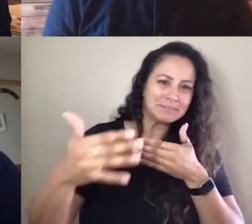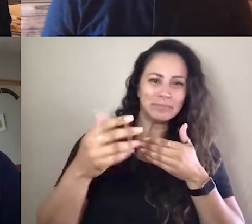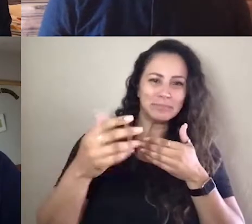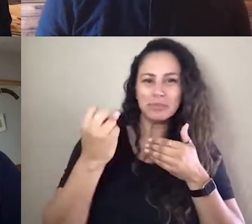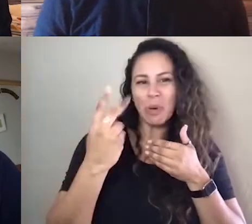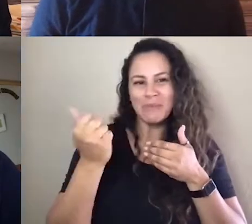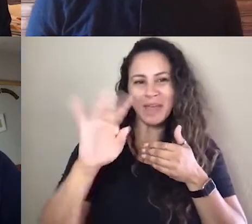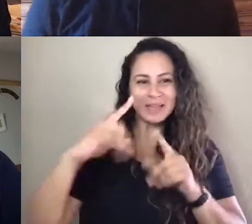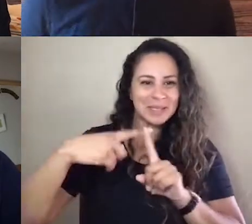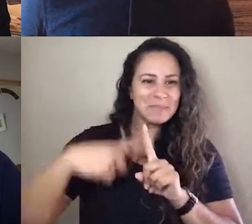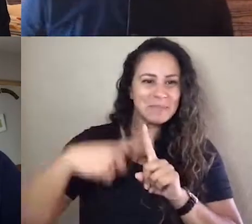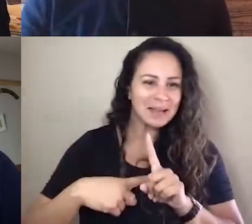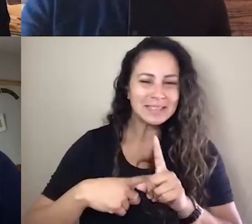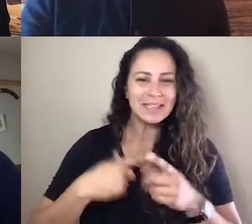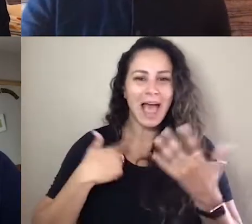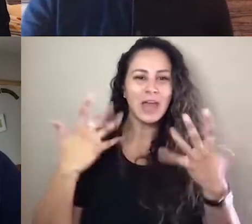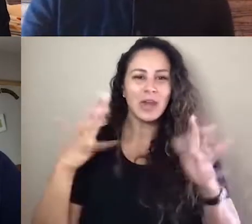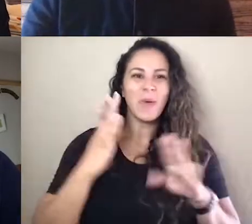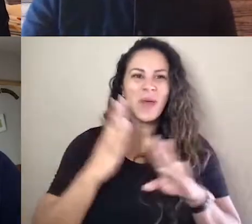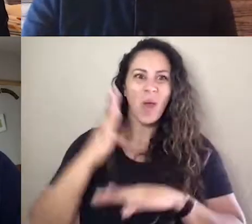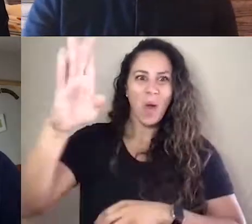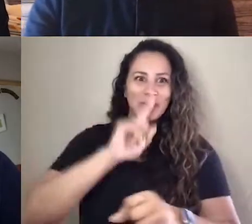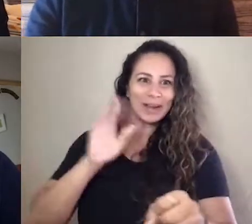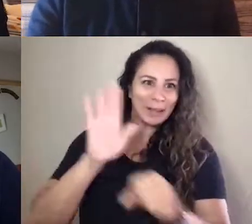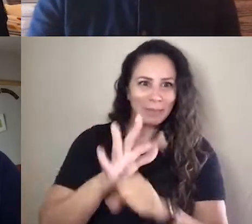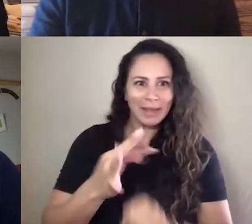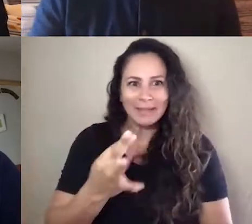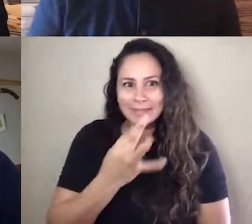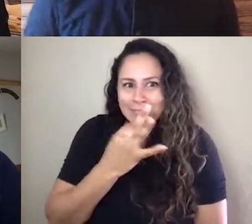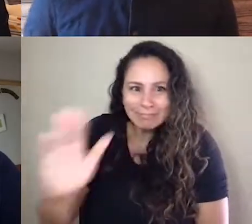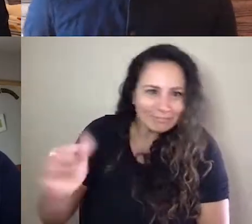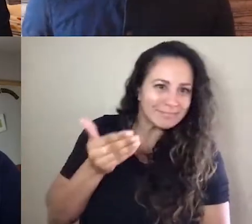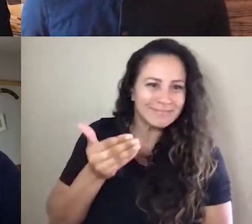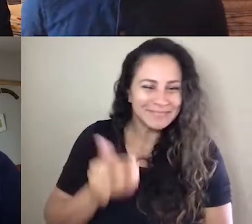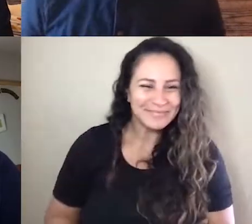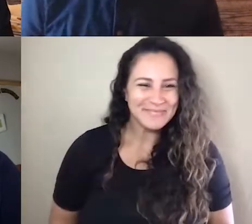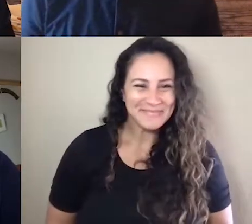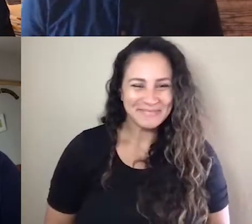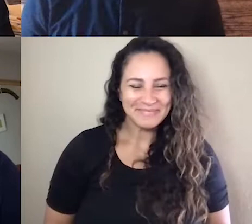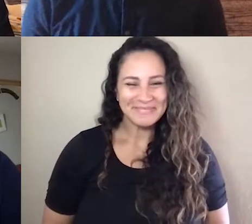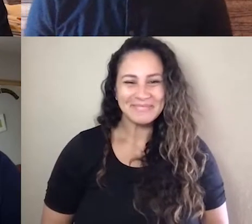DON'T WANT TO OVER COMMIT. AWESOME. DEFINITELY SOMETHING WE ARE THINKING ABOUT.